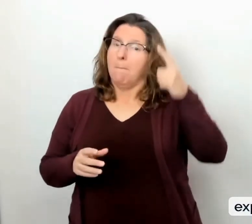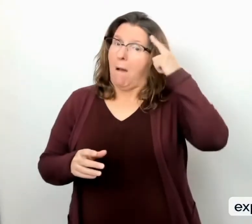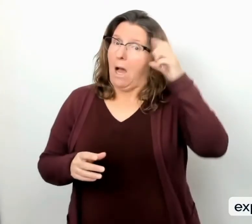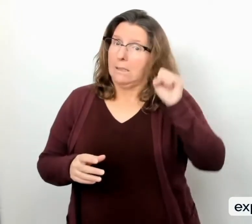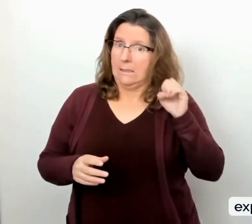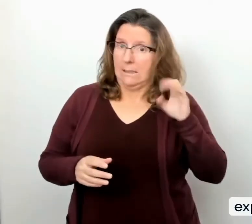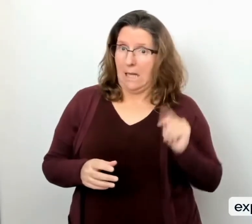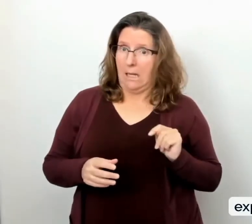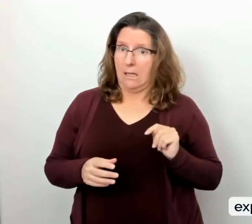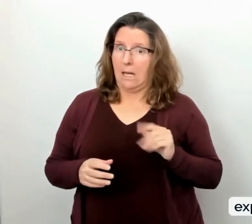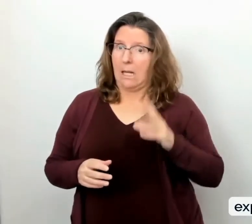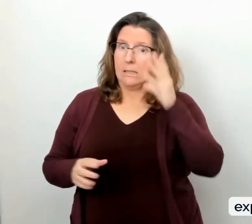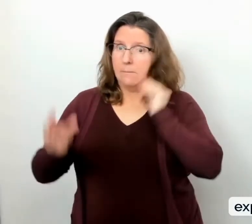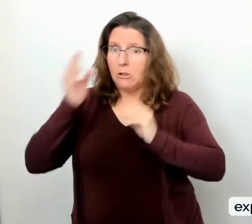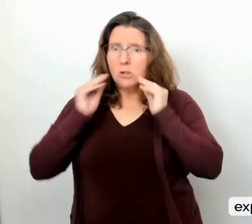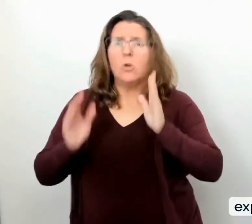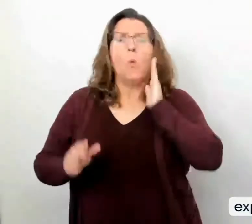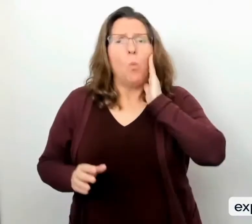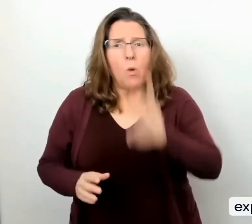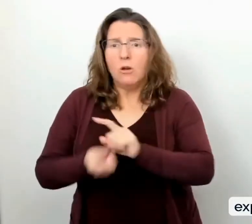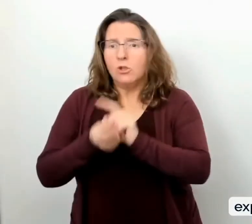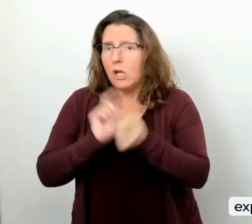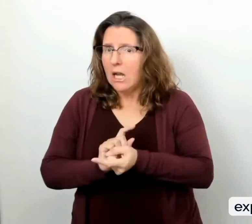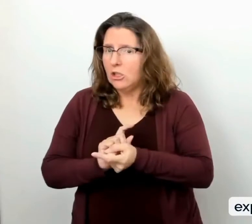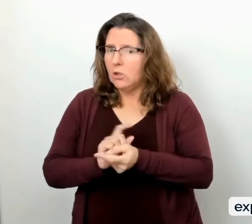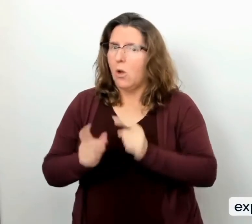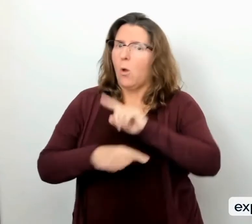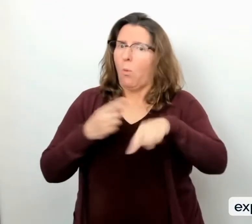by changing our mindsets - -